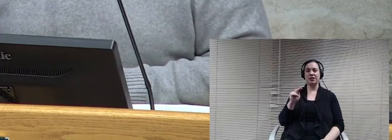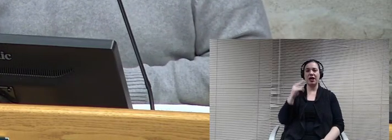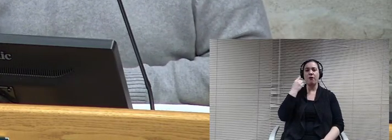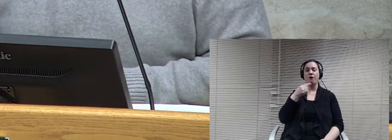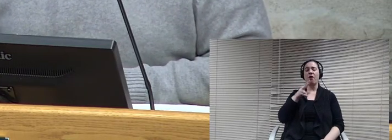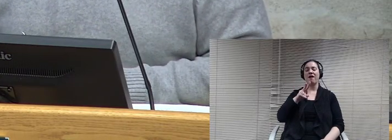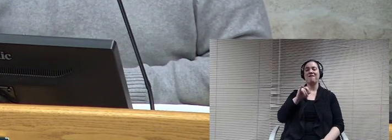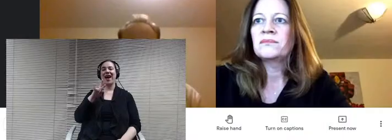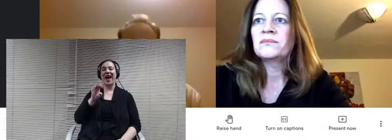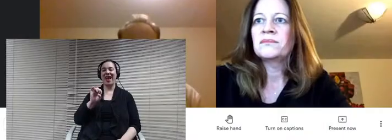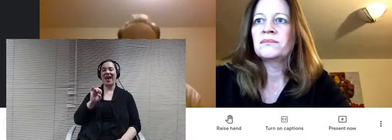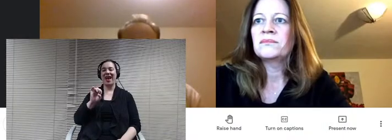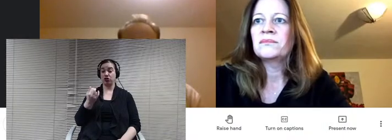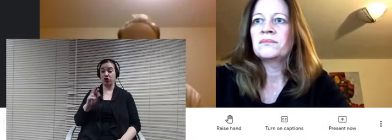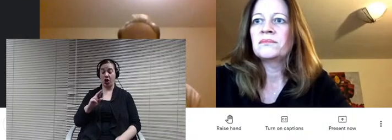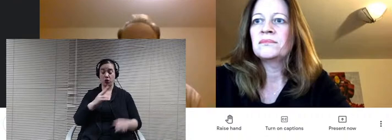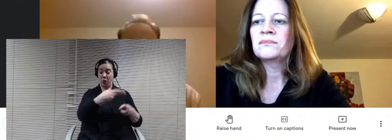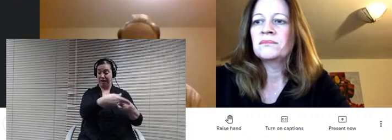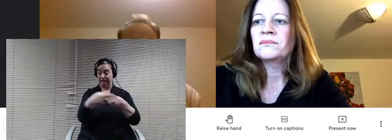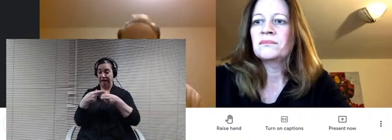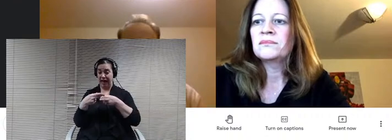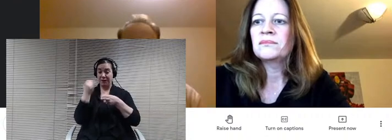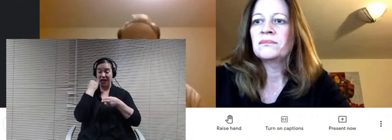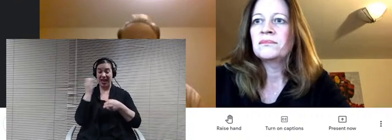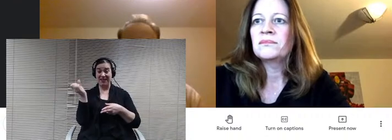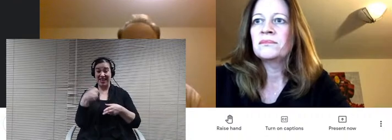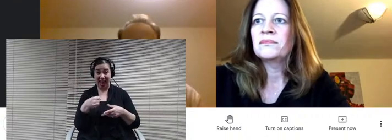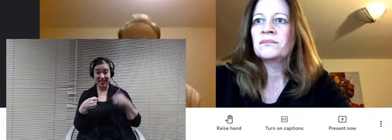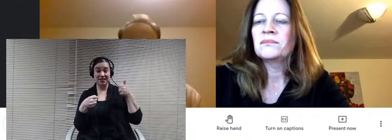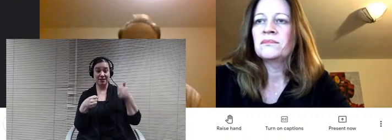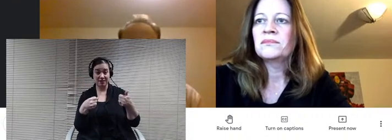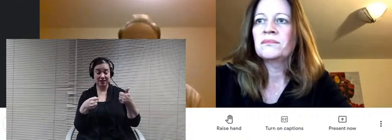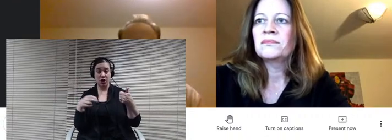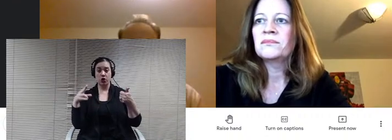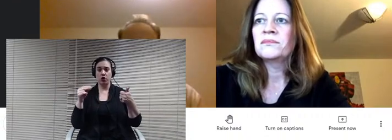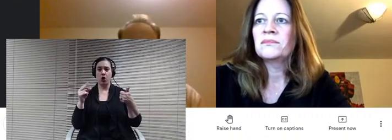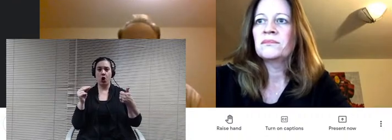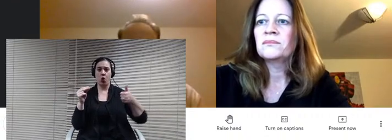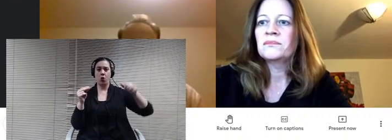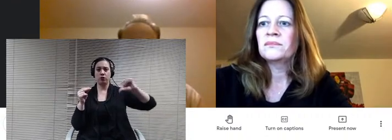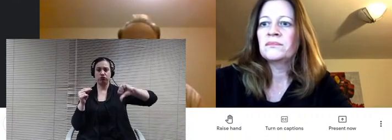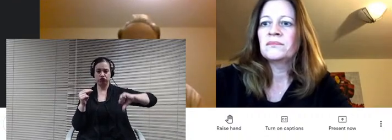please say I oppose. Nay, if you wish to abstain, please say I abstained. Board member Ambrose